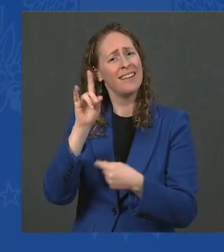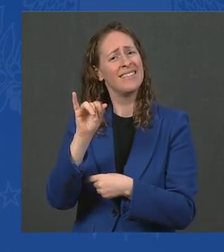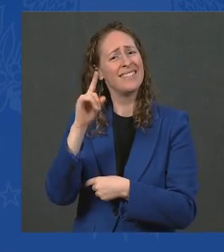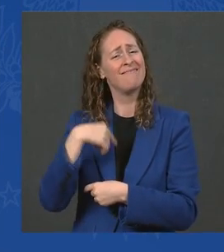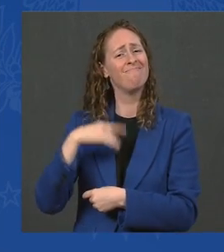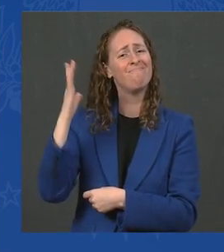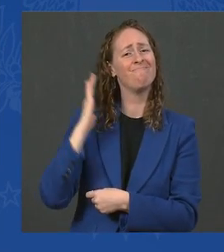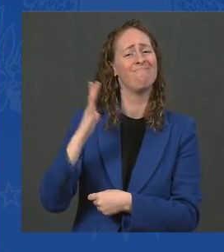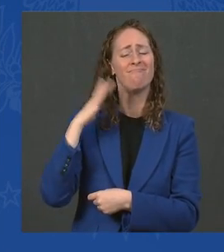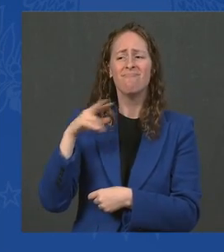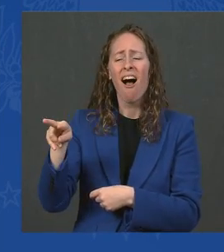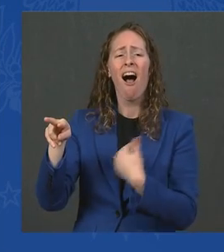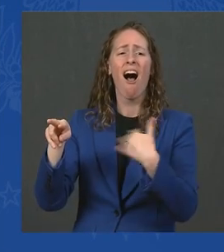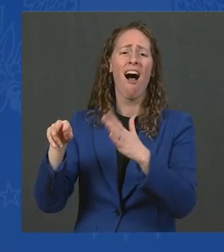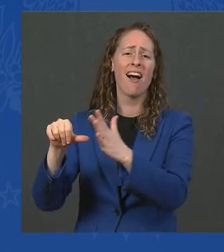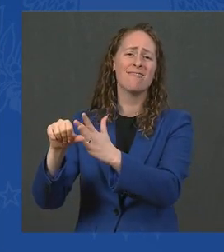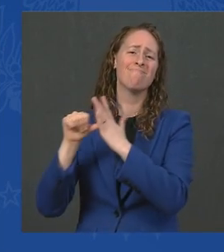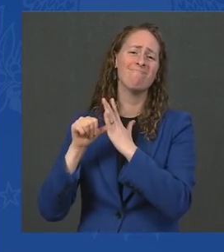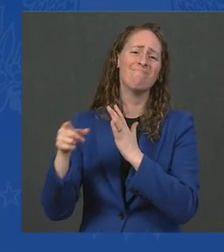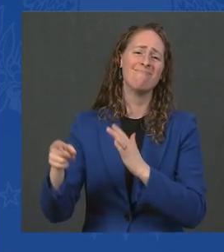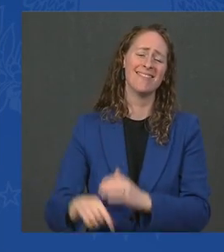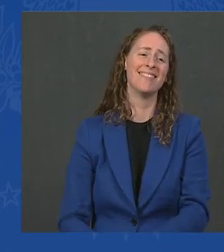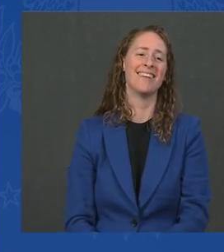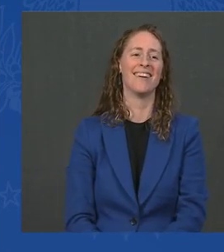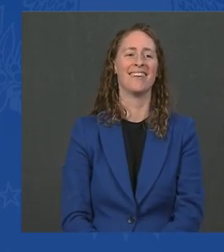when I had to do something in public or read aloud.